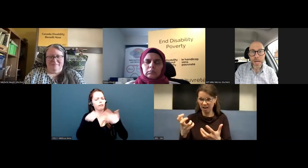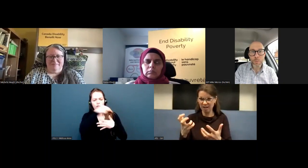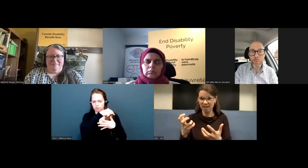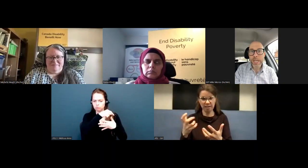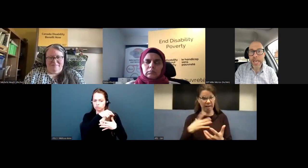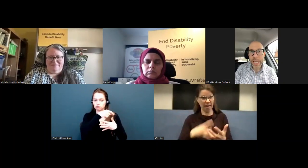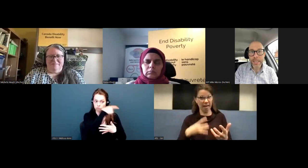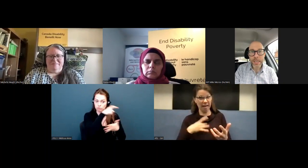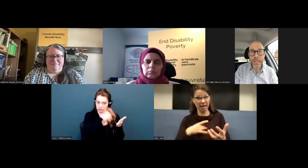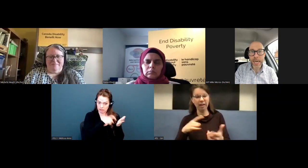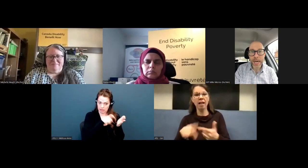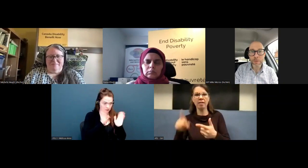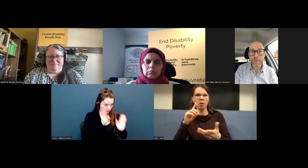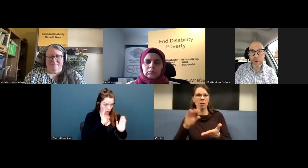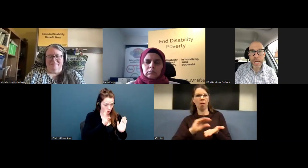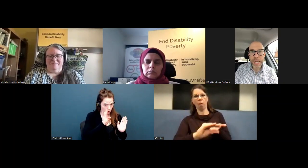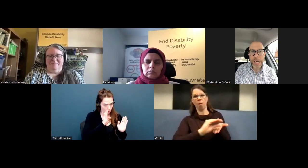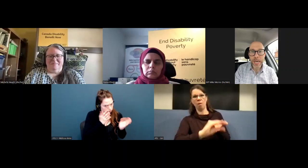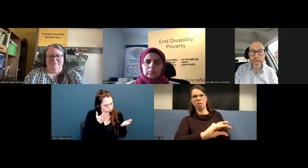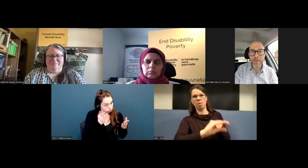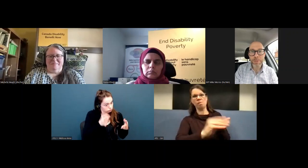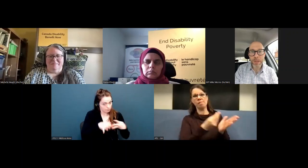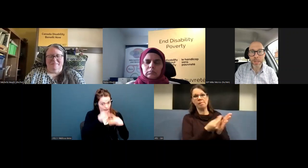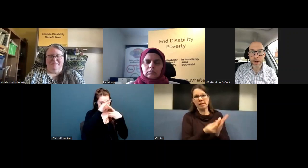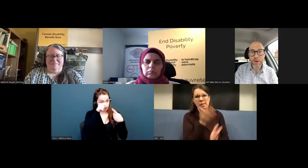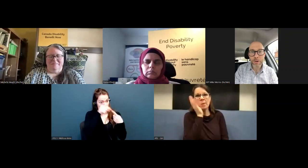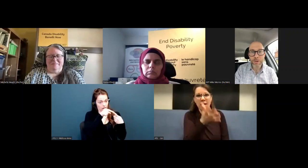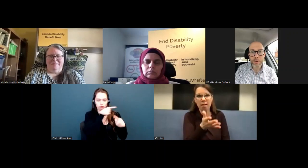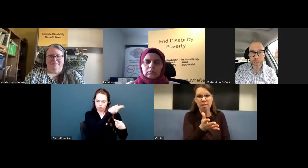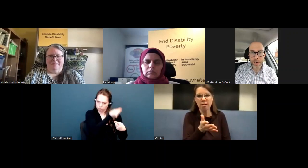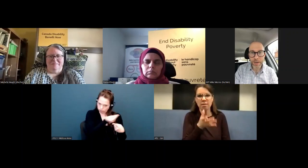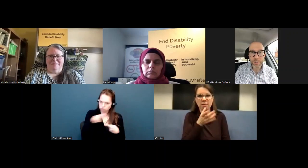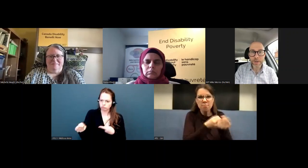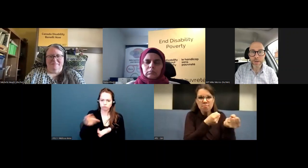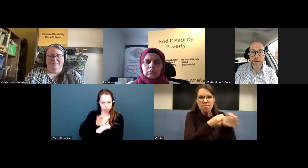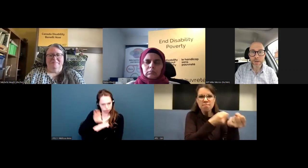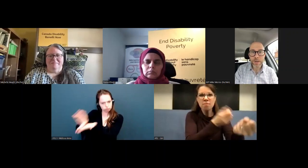WE CAN'T ALLOW FOR ANY KIND OF POLITICAL SPIN.